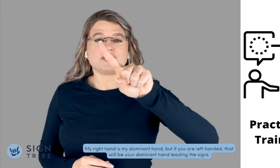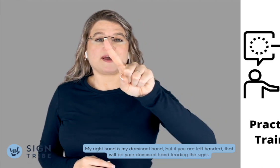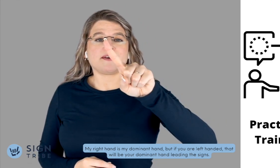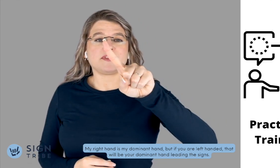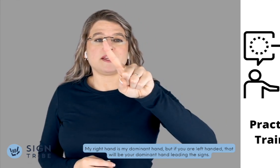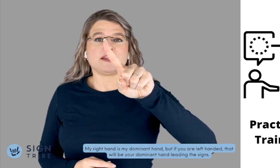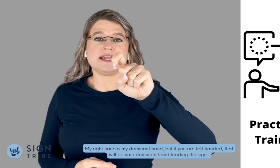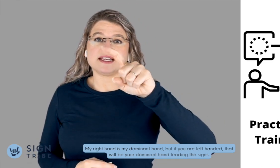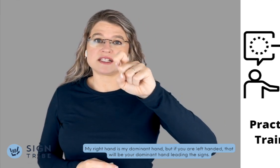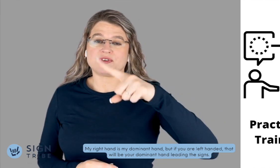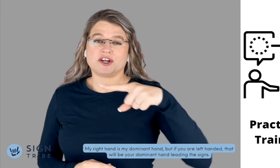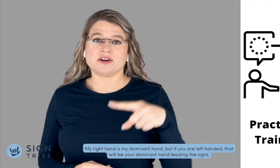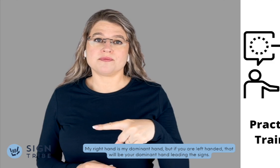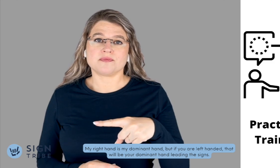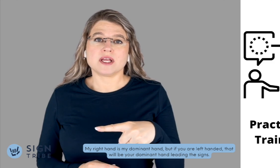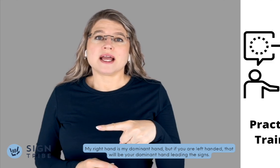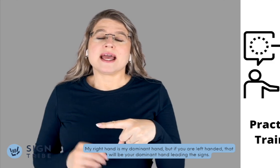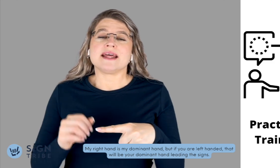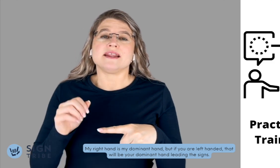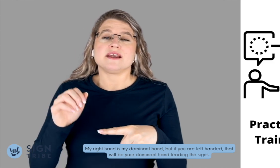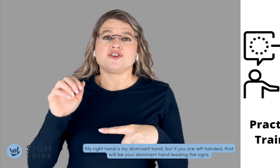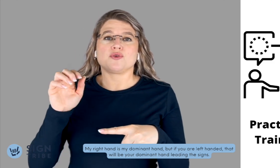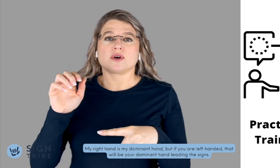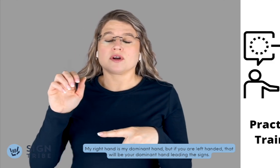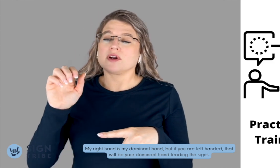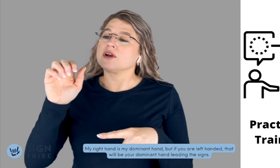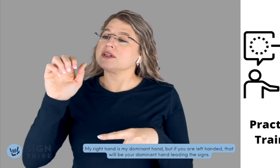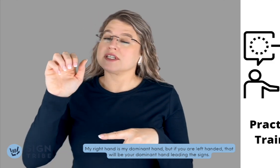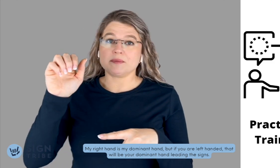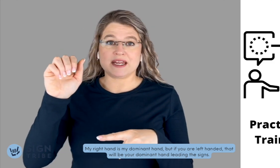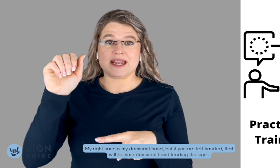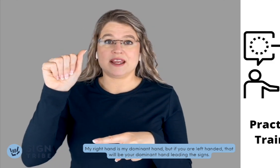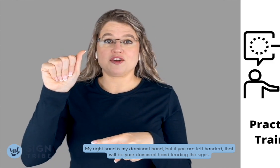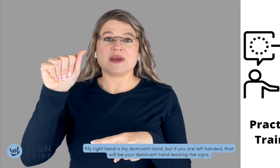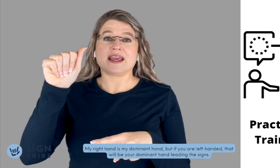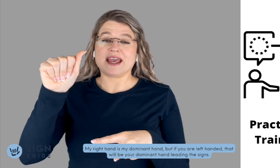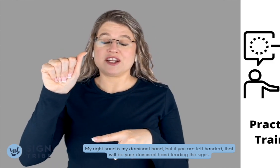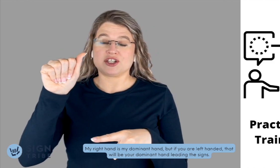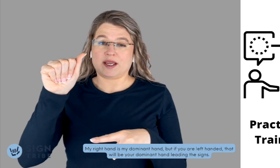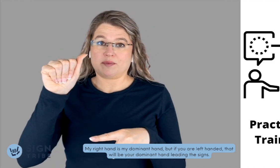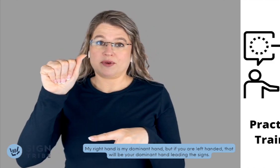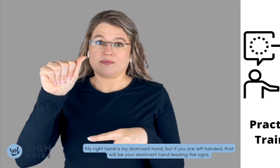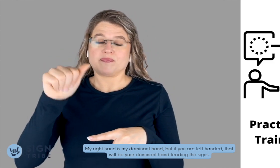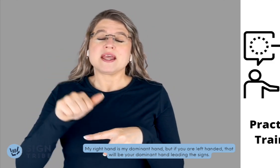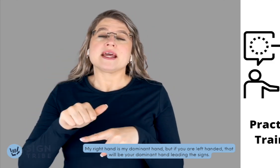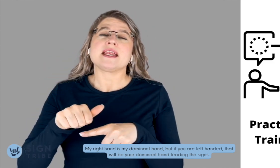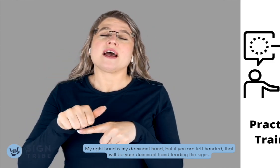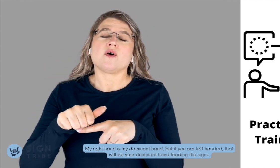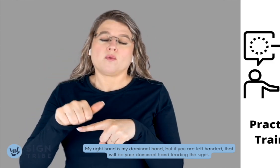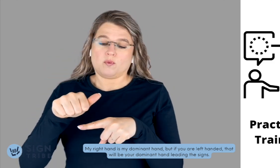you have the index finger, and then your dominant hand, you make an A shape. Now,